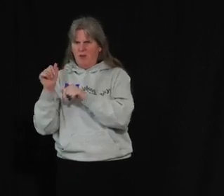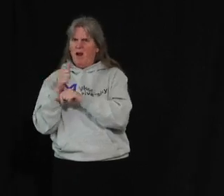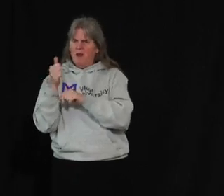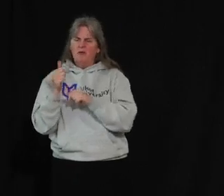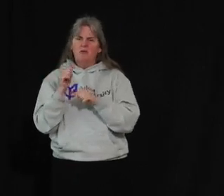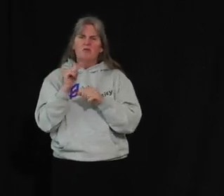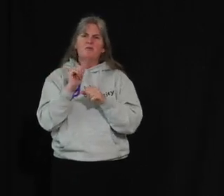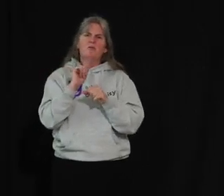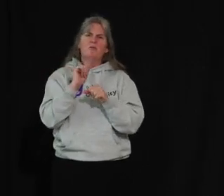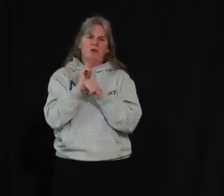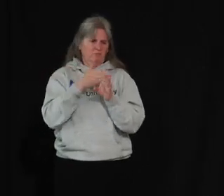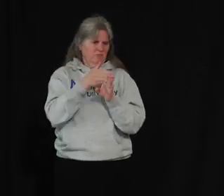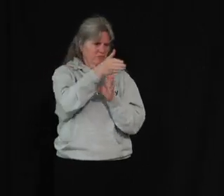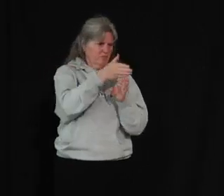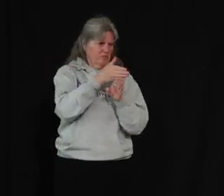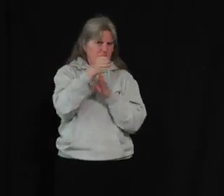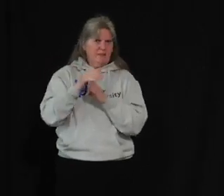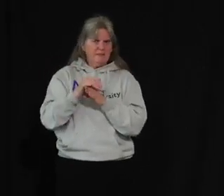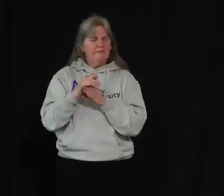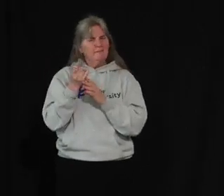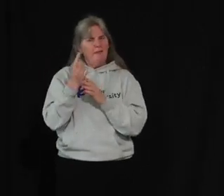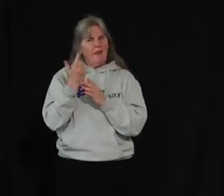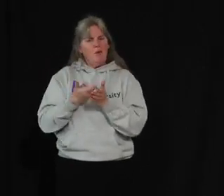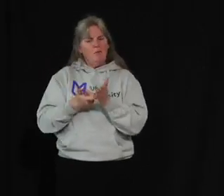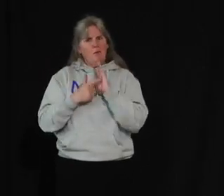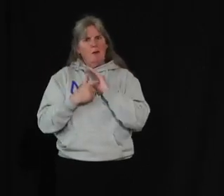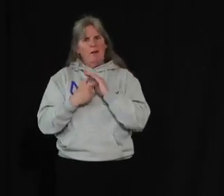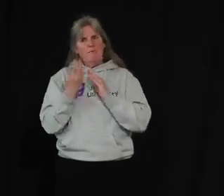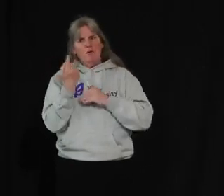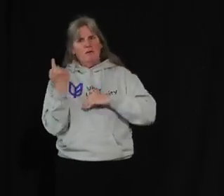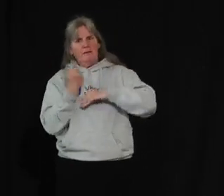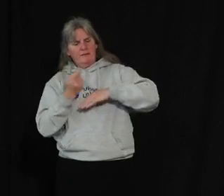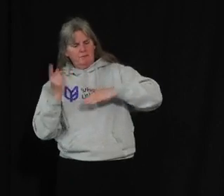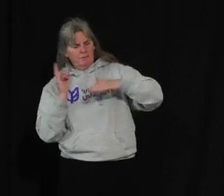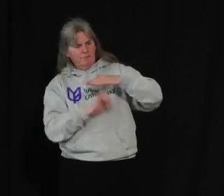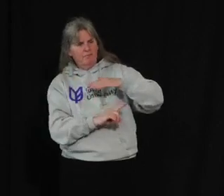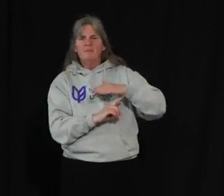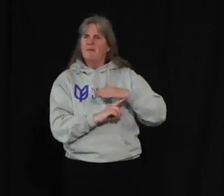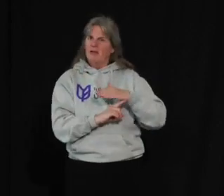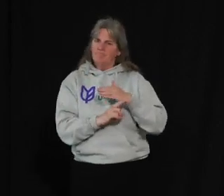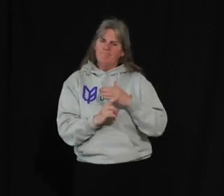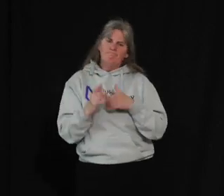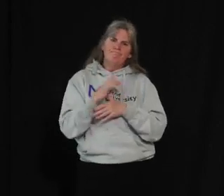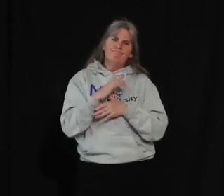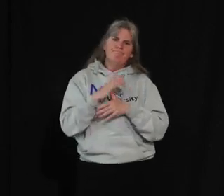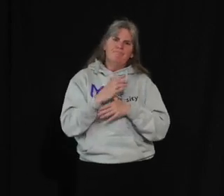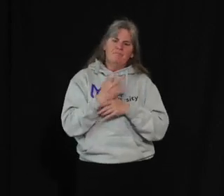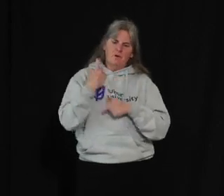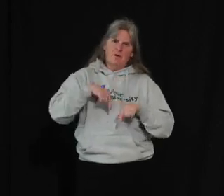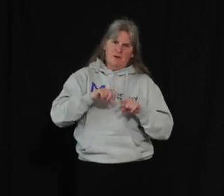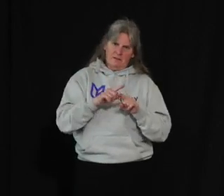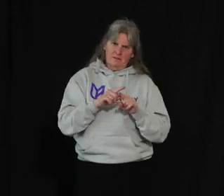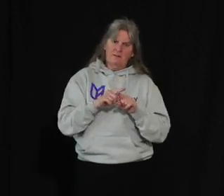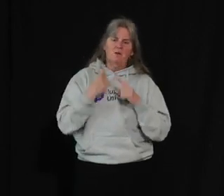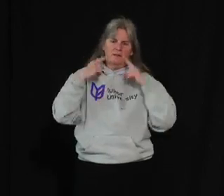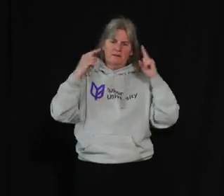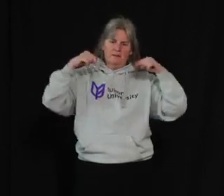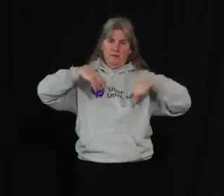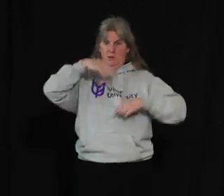sectors who have to undergo this requirement but it really has a fundamental premise allowing us